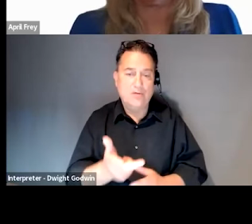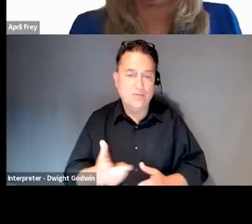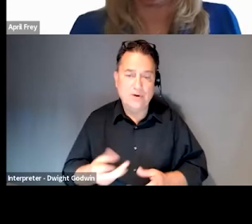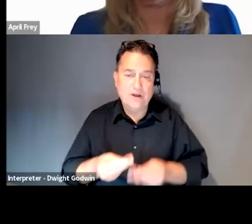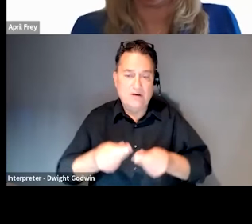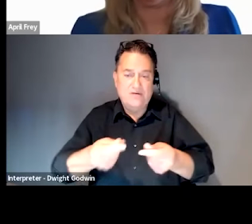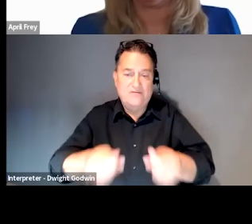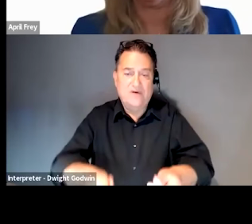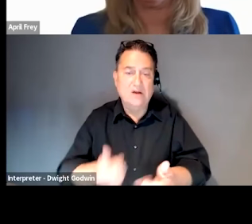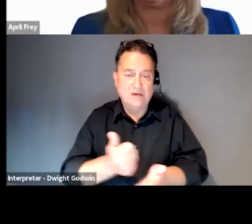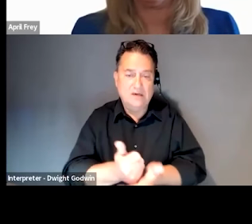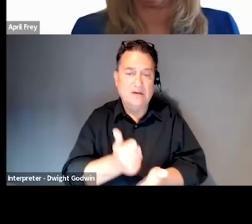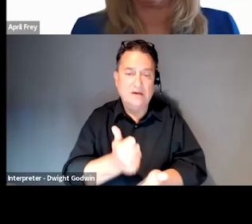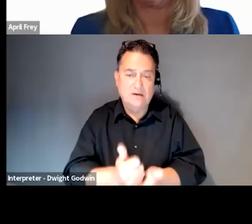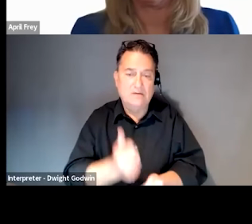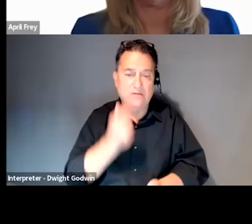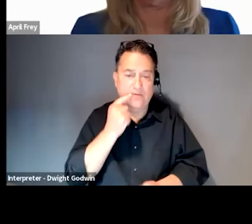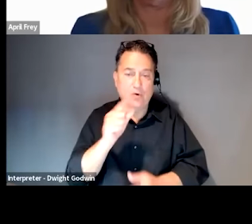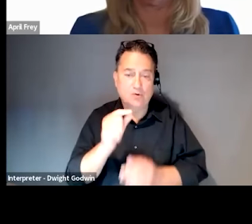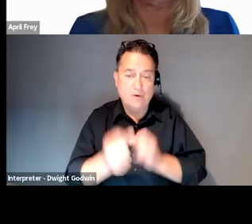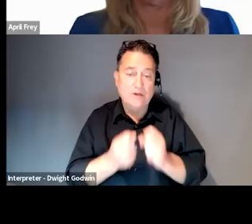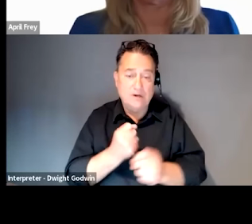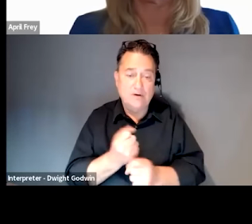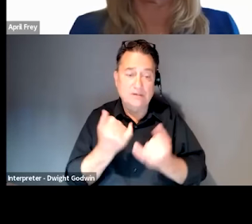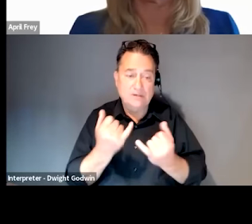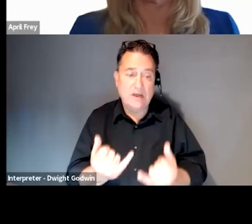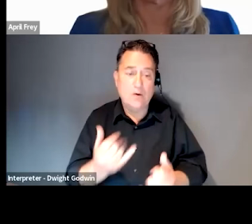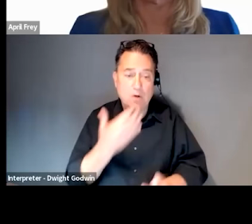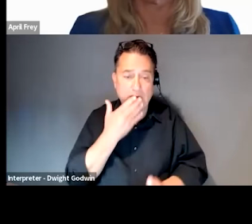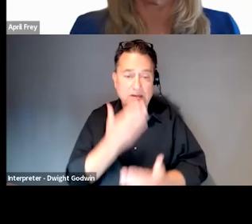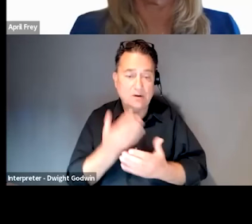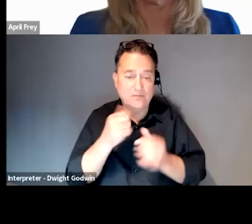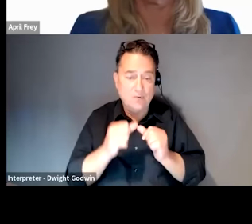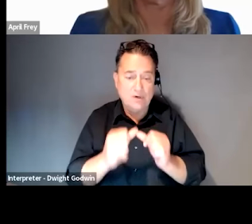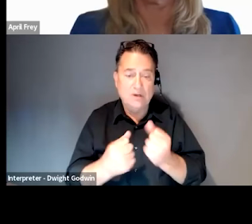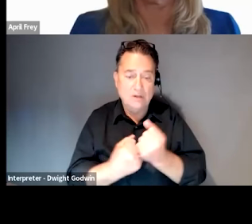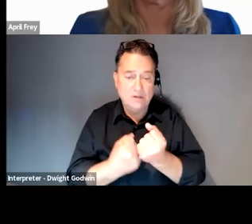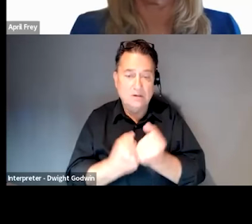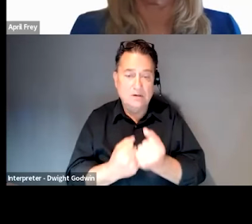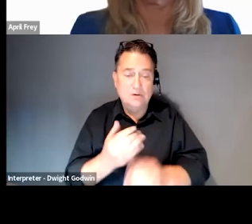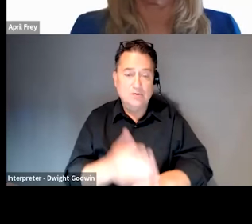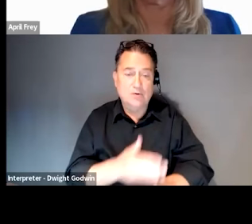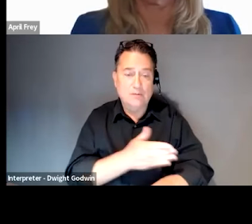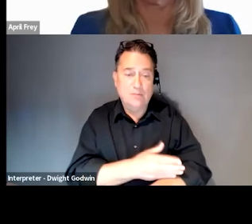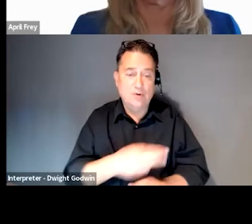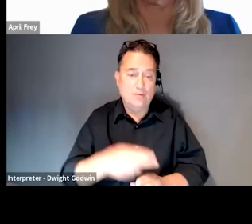for over the last 20 years. We wanna thank them for their continued support to improve outcomes for families affected by substance use,